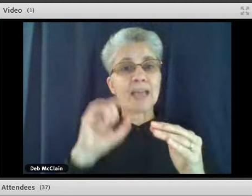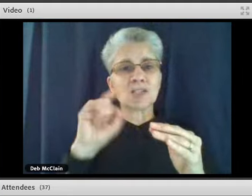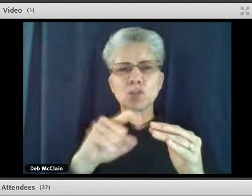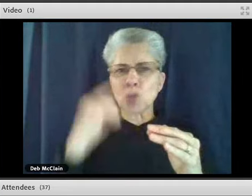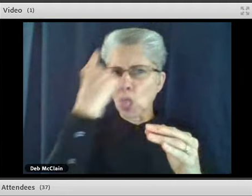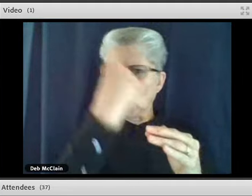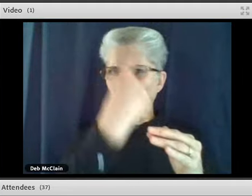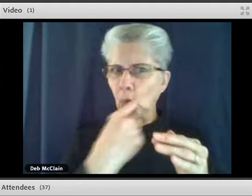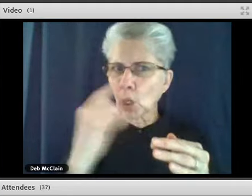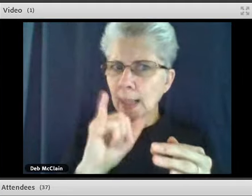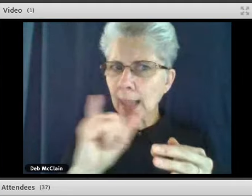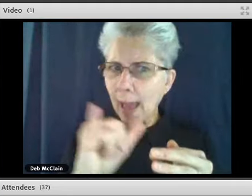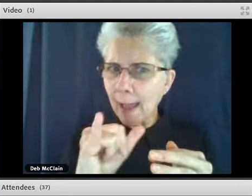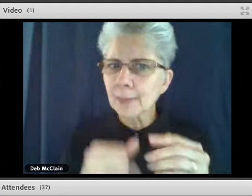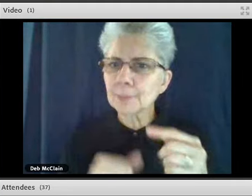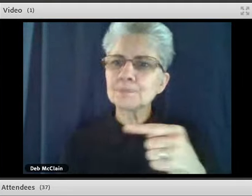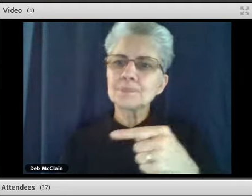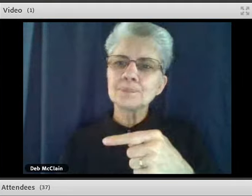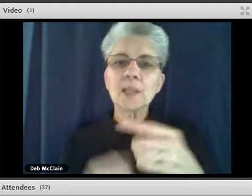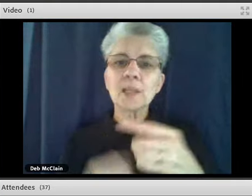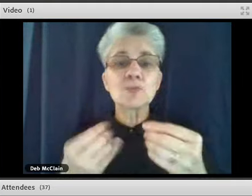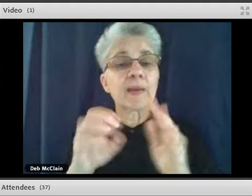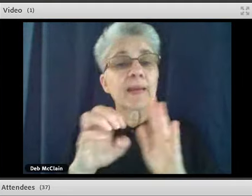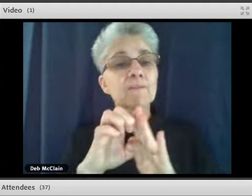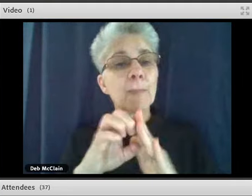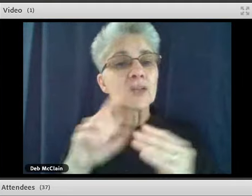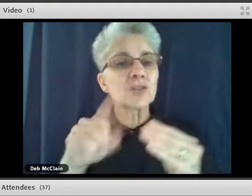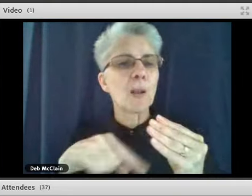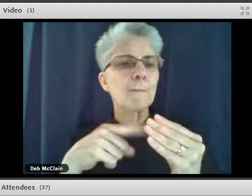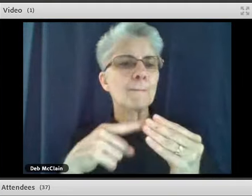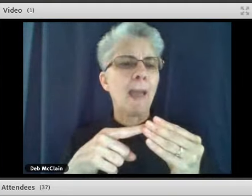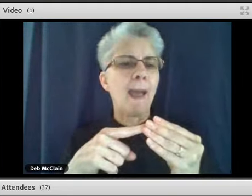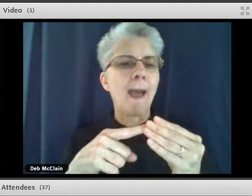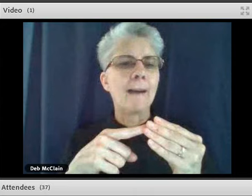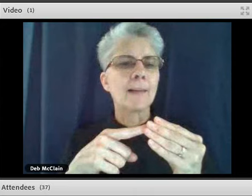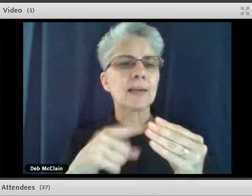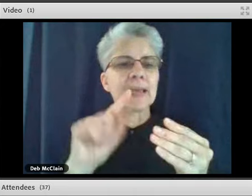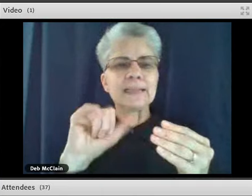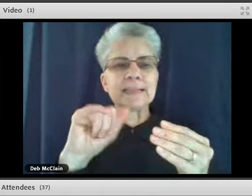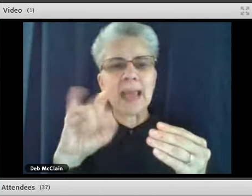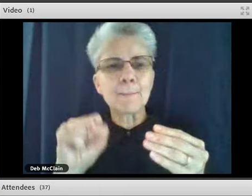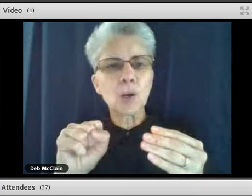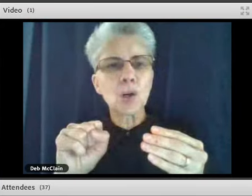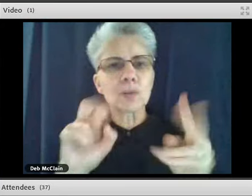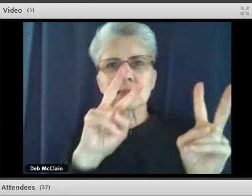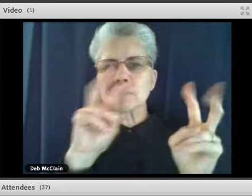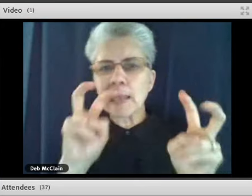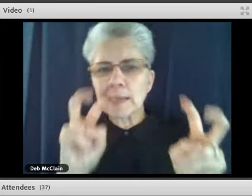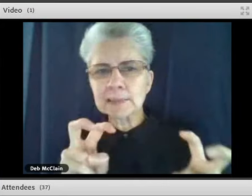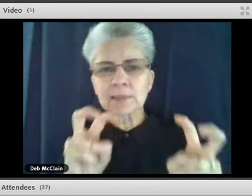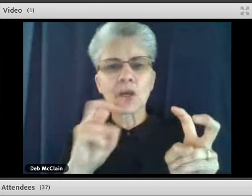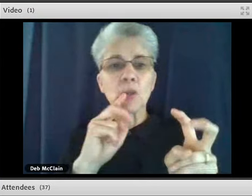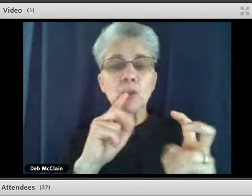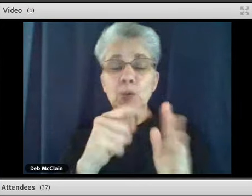should look like. And it's just kind of gives you some information about tables and headings. And again, next month, we'll go into this in great detail.